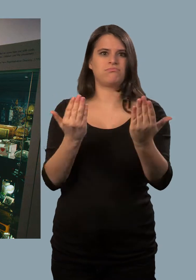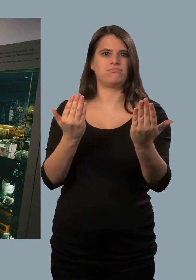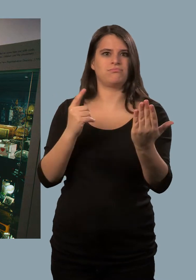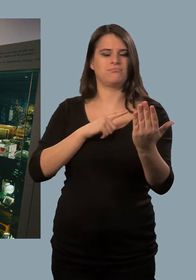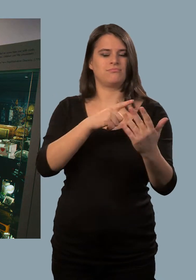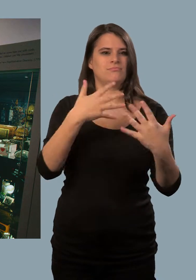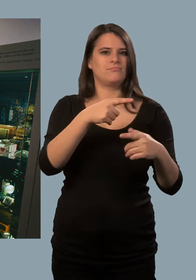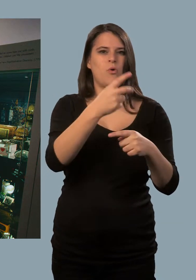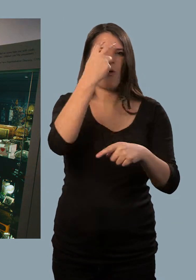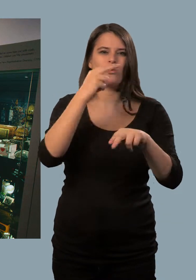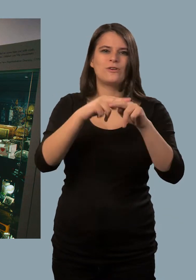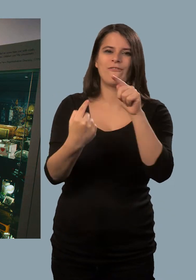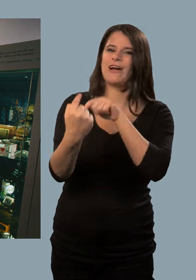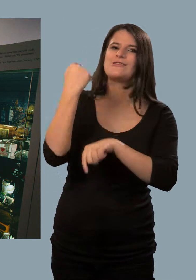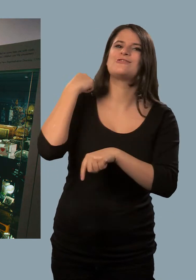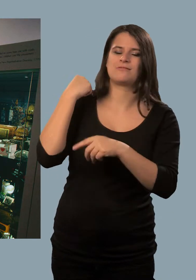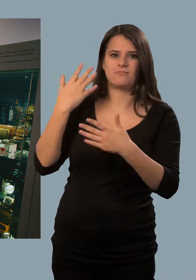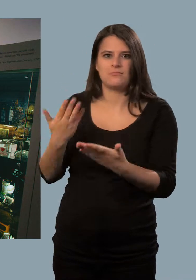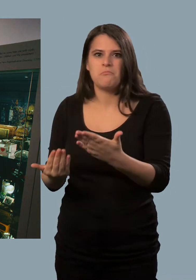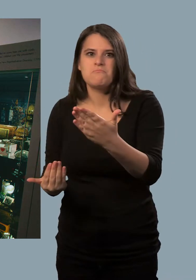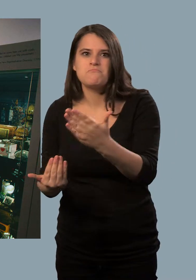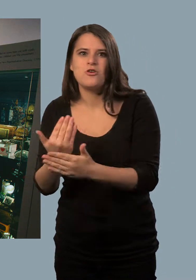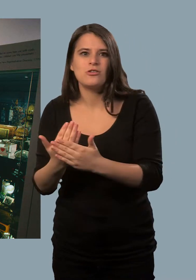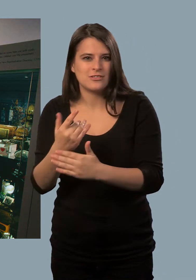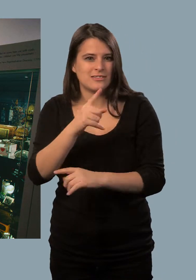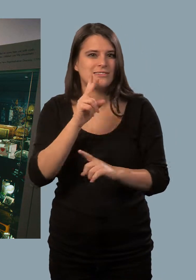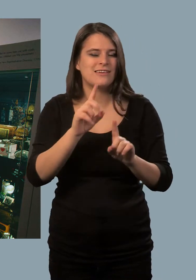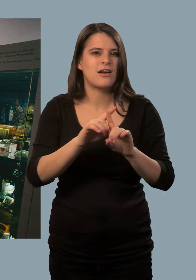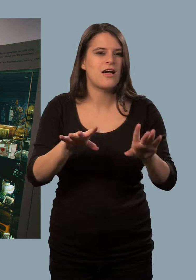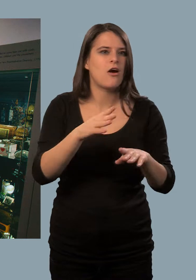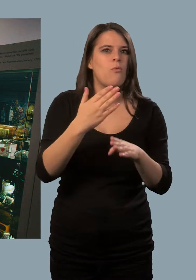traditional perceptions of the seaside town with a closer look at what it might actually